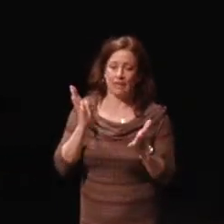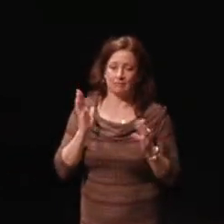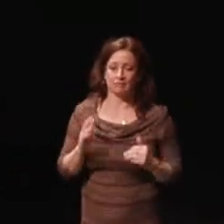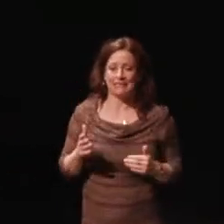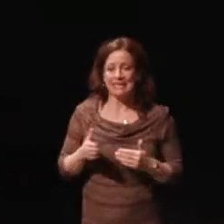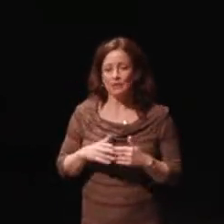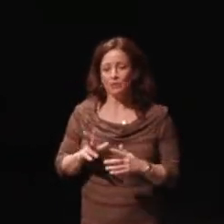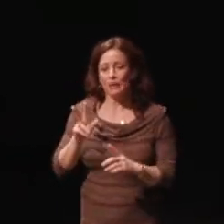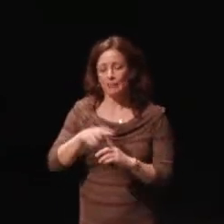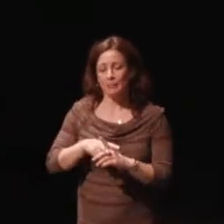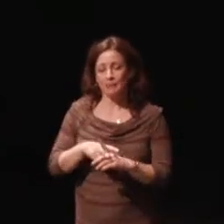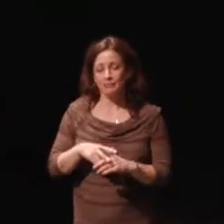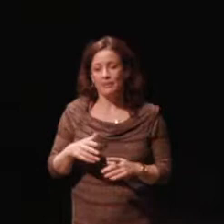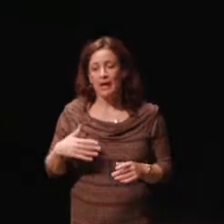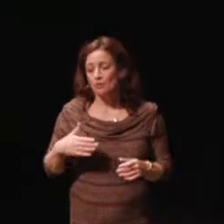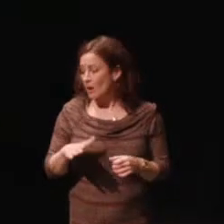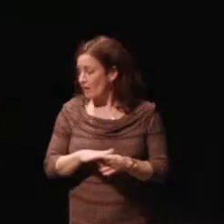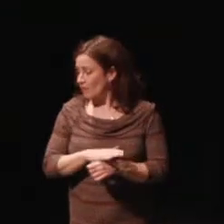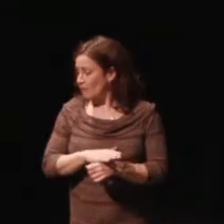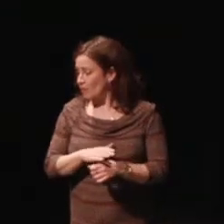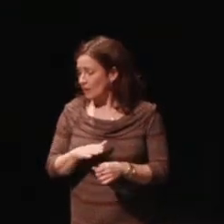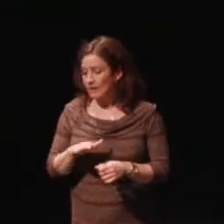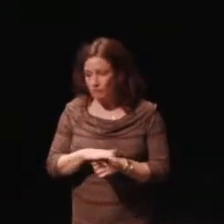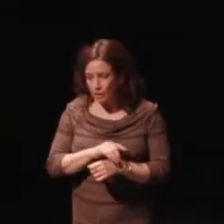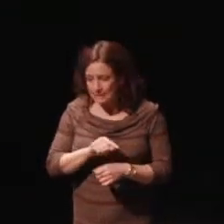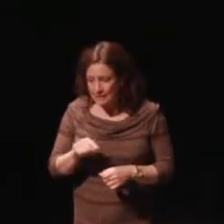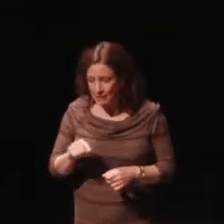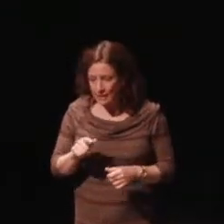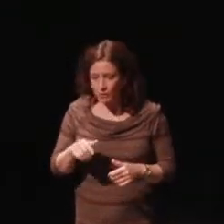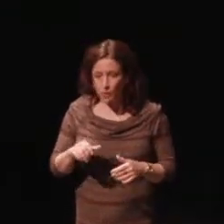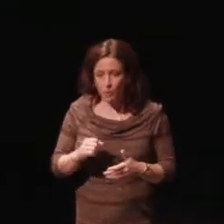We have fully re-mappable controls, and thanks to the advice of half coordinated